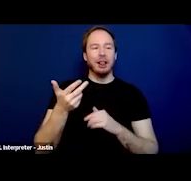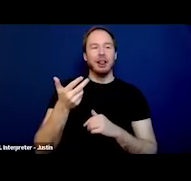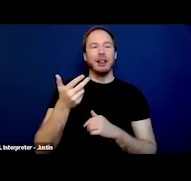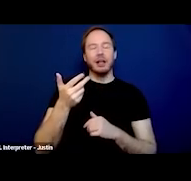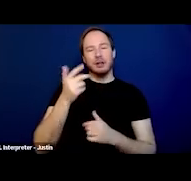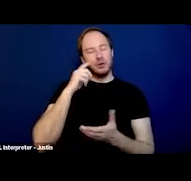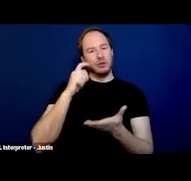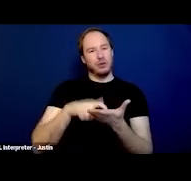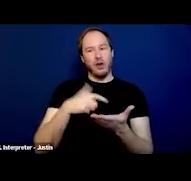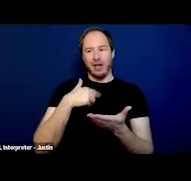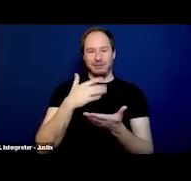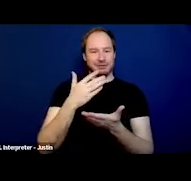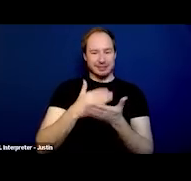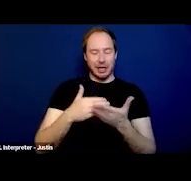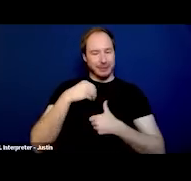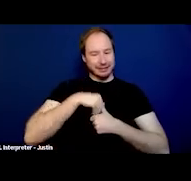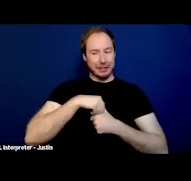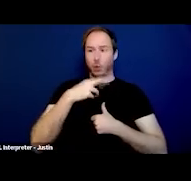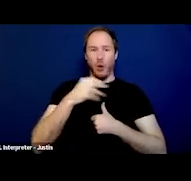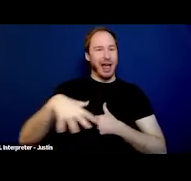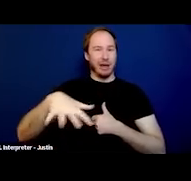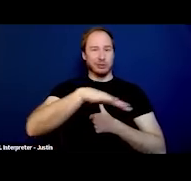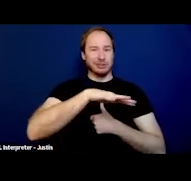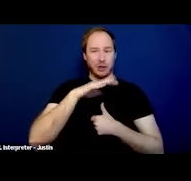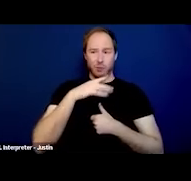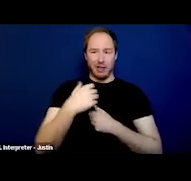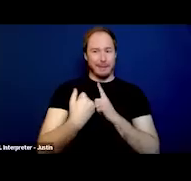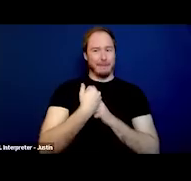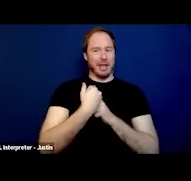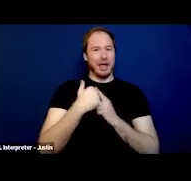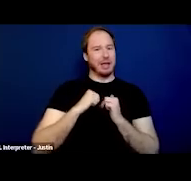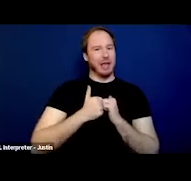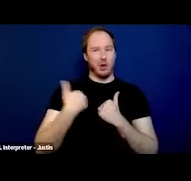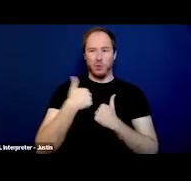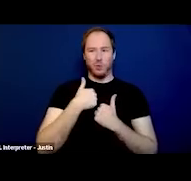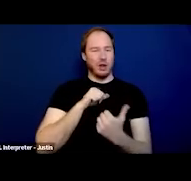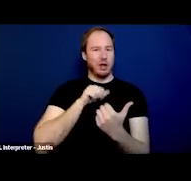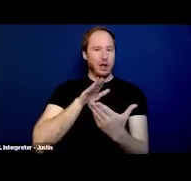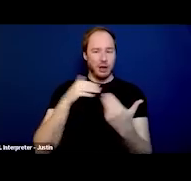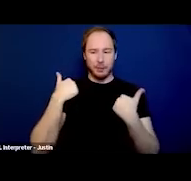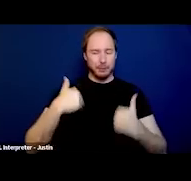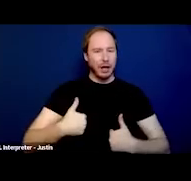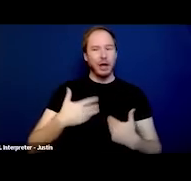factors outside of us that impact the way we are with regard to our bodies and our minds.